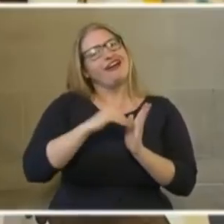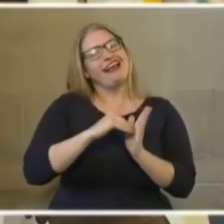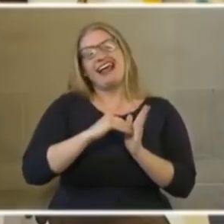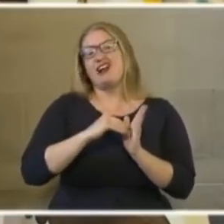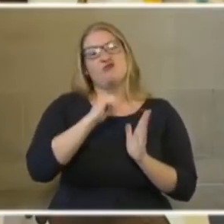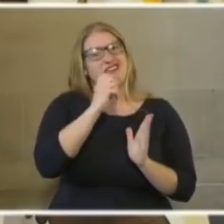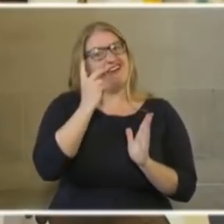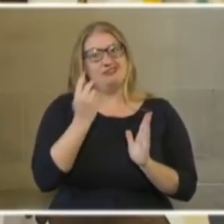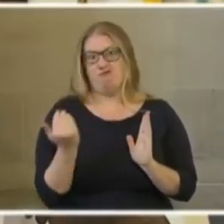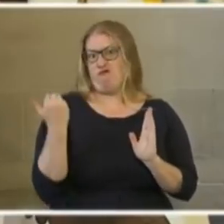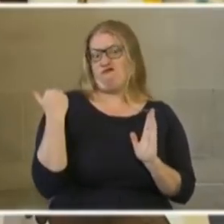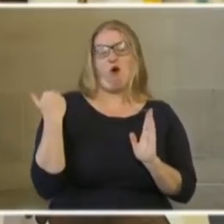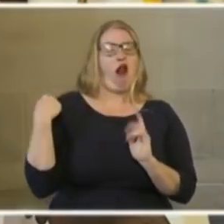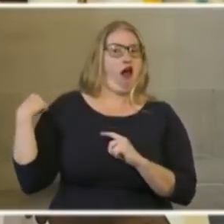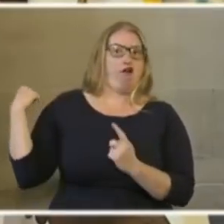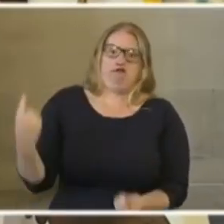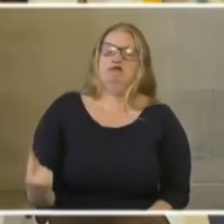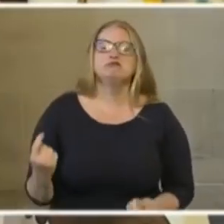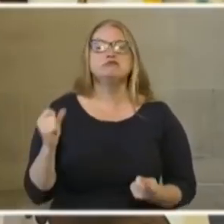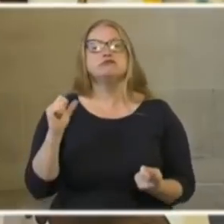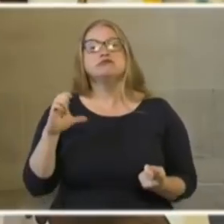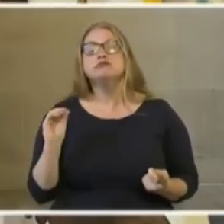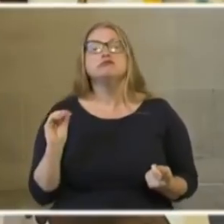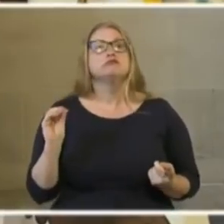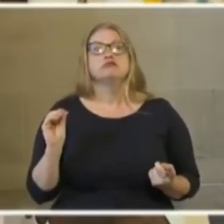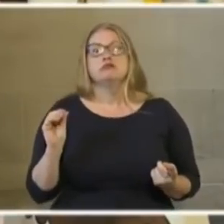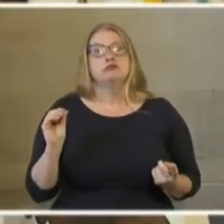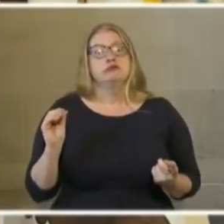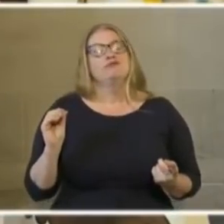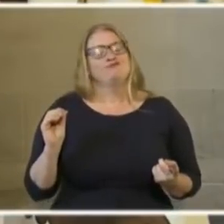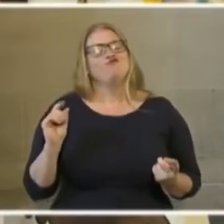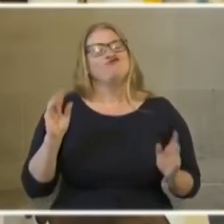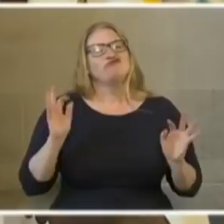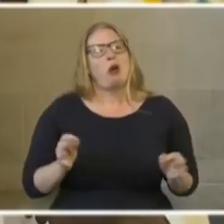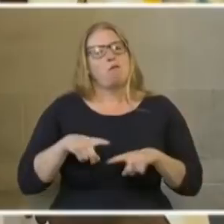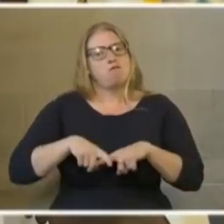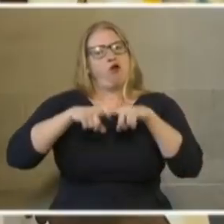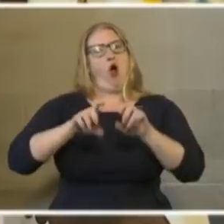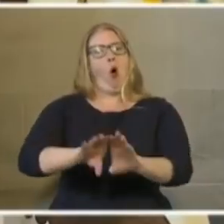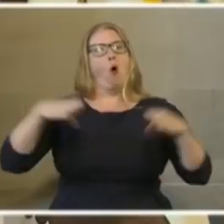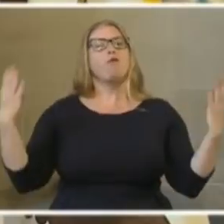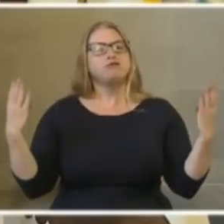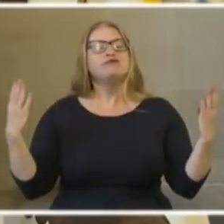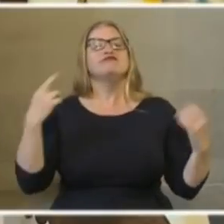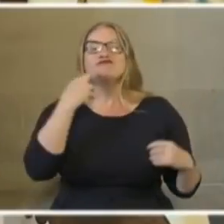SOMETHING CHANGED. WE SAW A SPIKE, ONE THAT WE HAVE NOT SEEN IN A VERY LONG